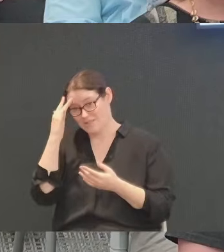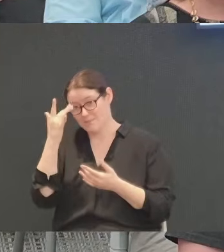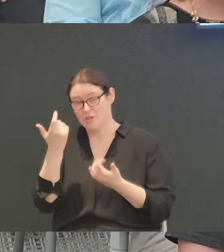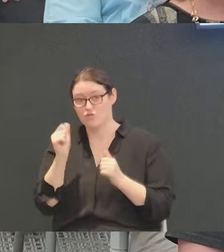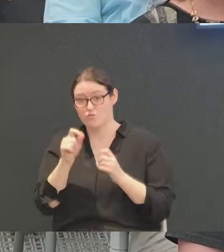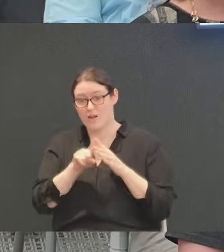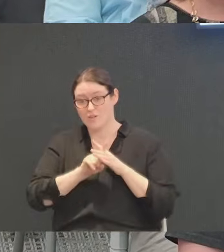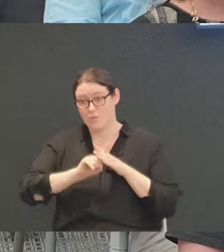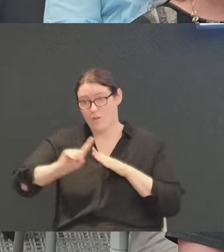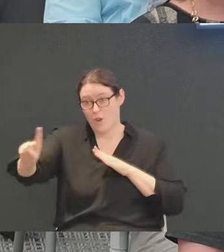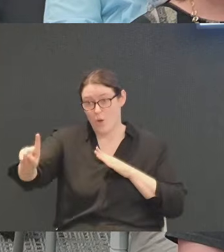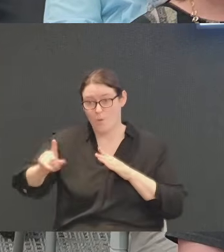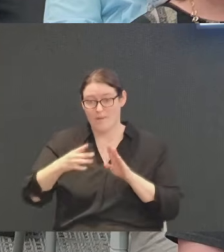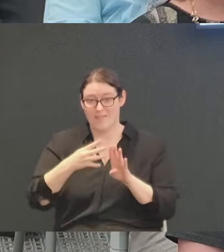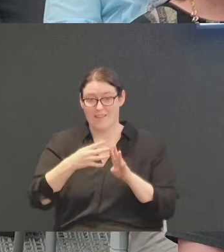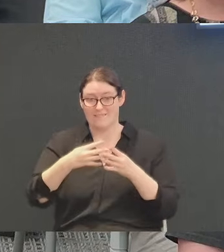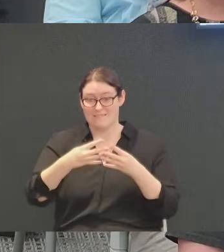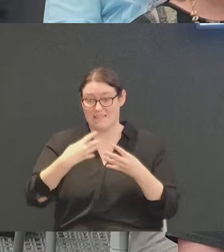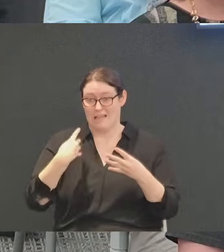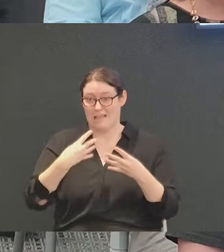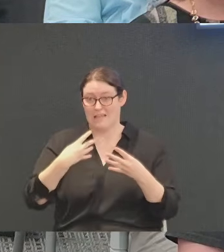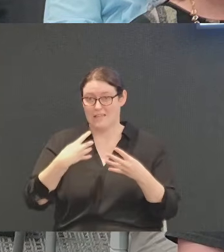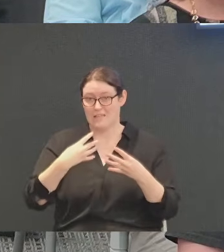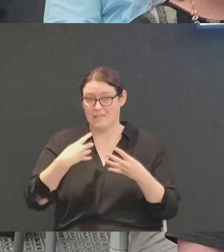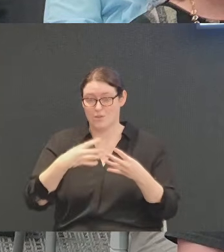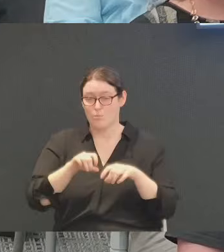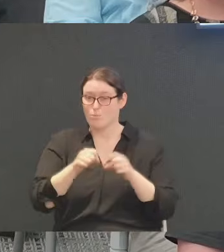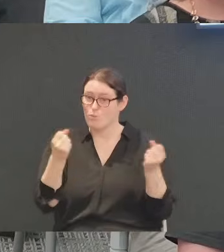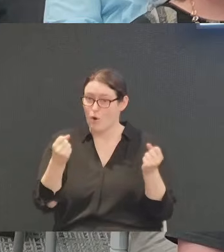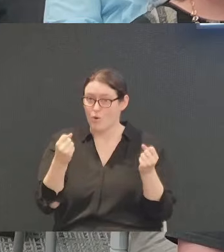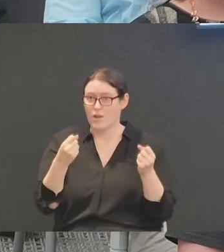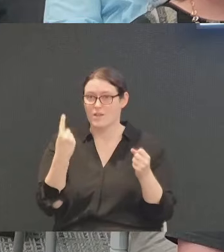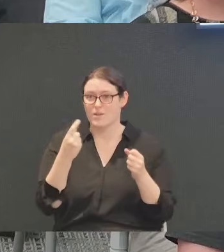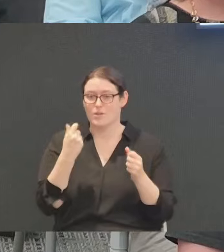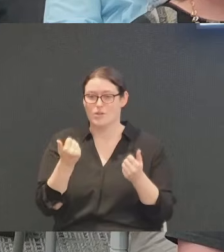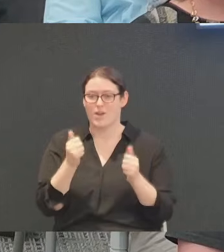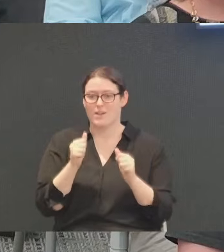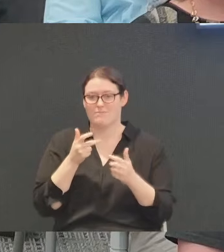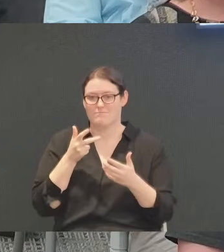that gate that is still open because someone decided to hit that gate where I have to see my